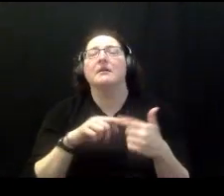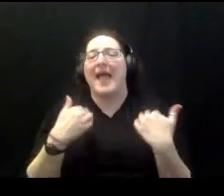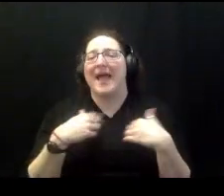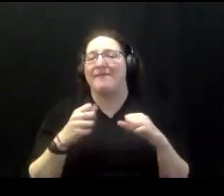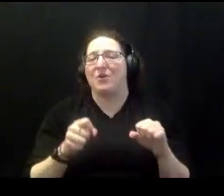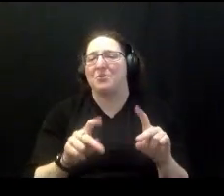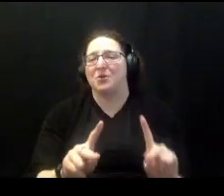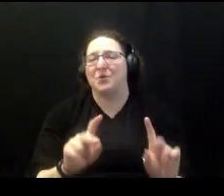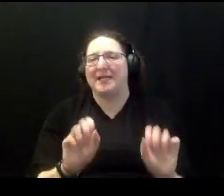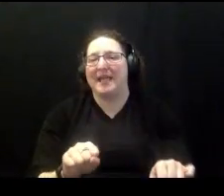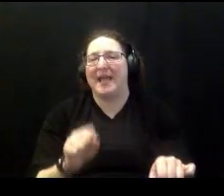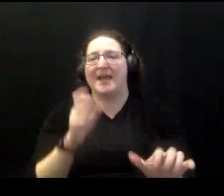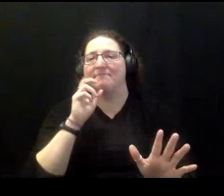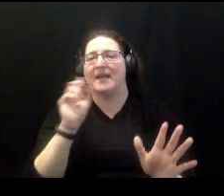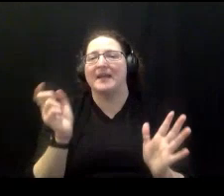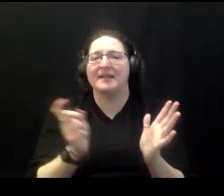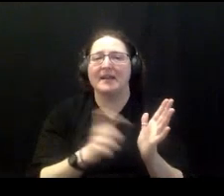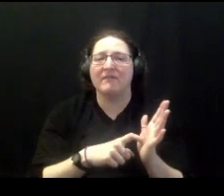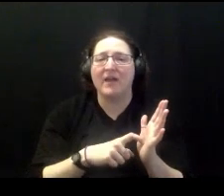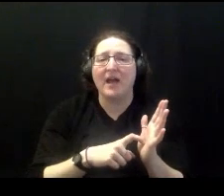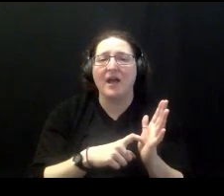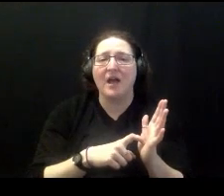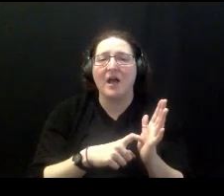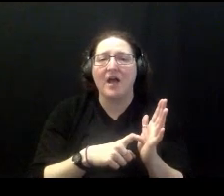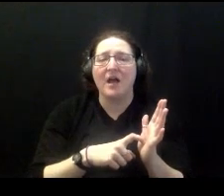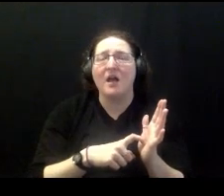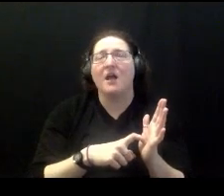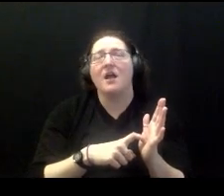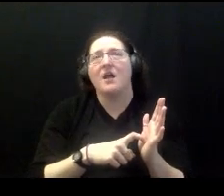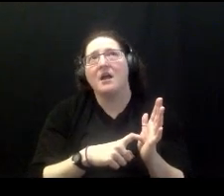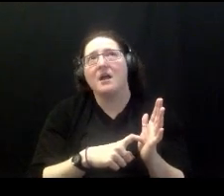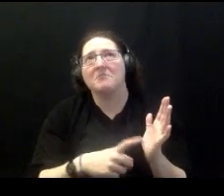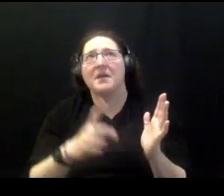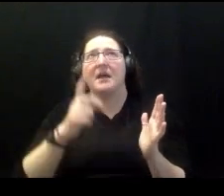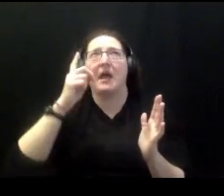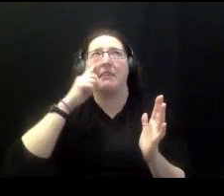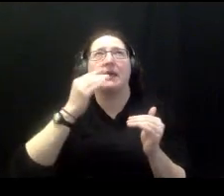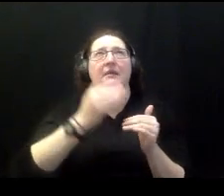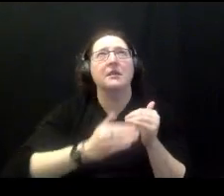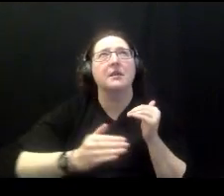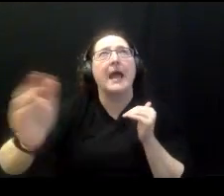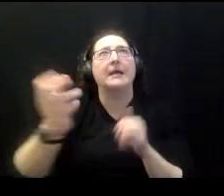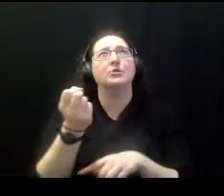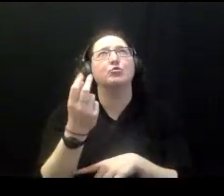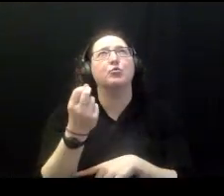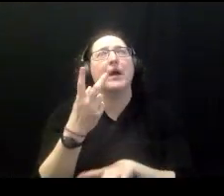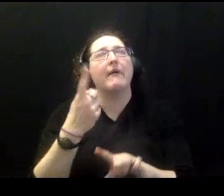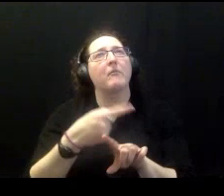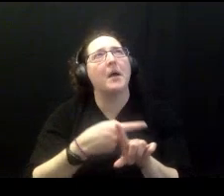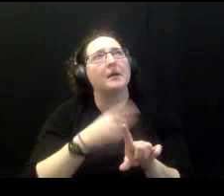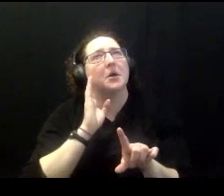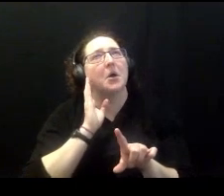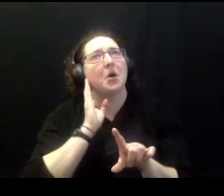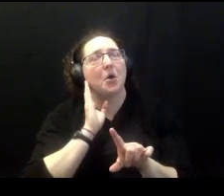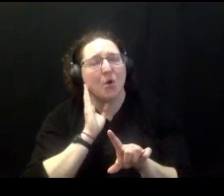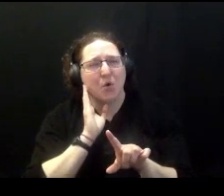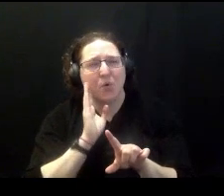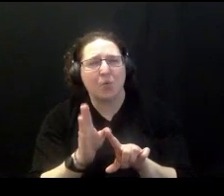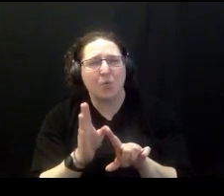to identify whether you feel that over the course of the next 12 months each threat and hazard is either